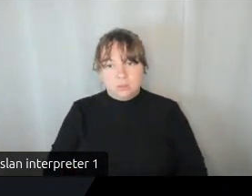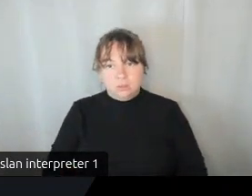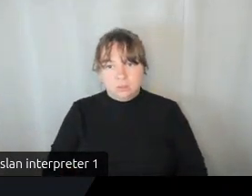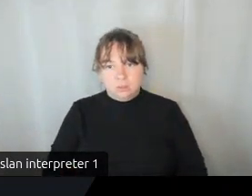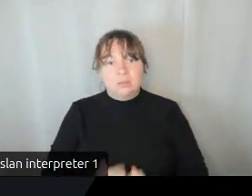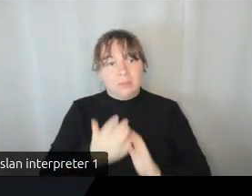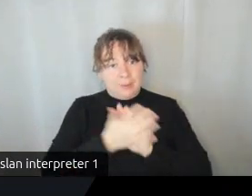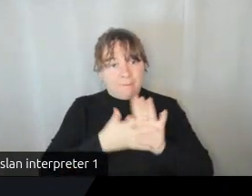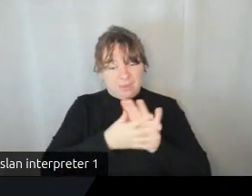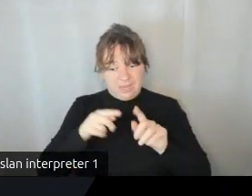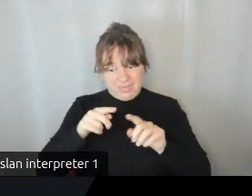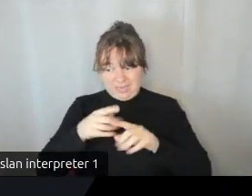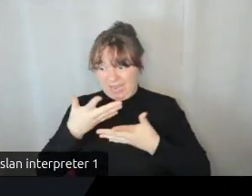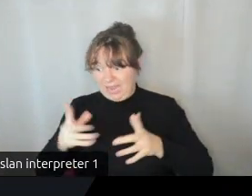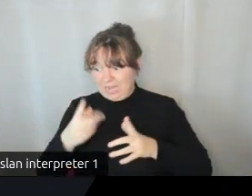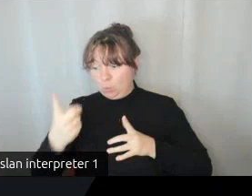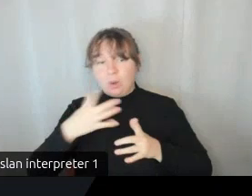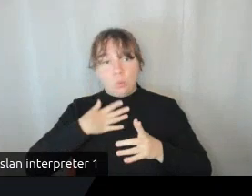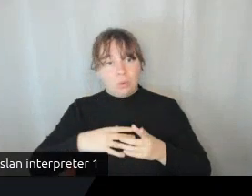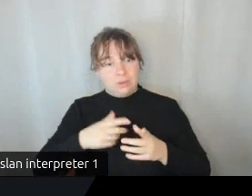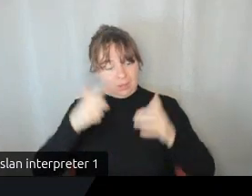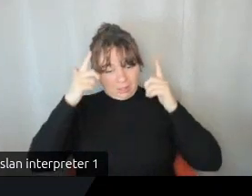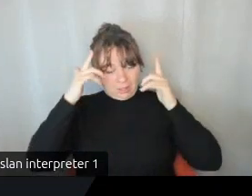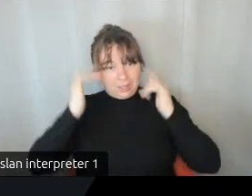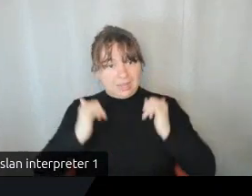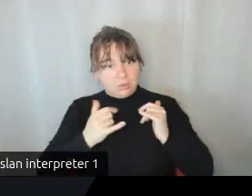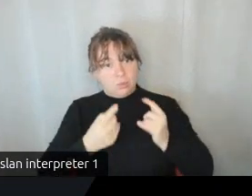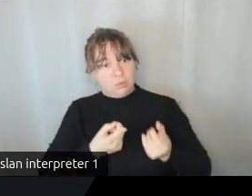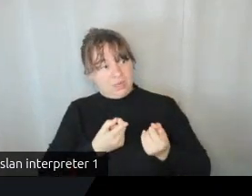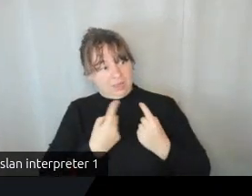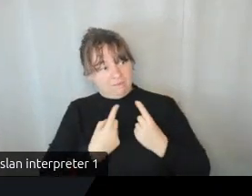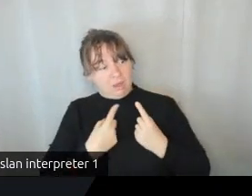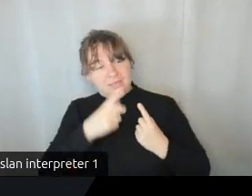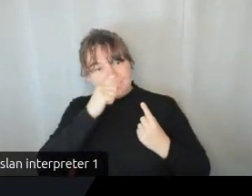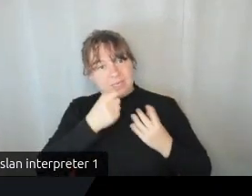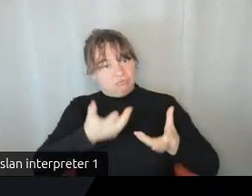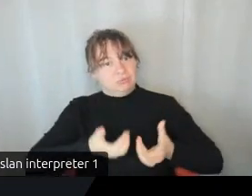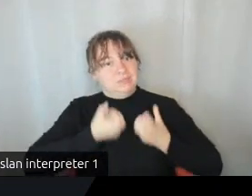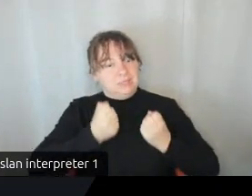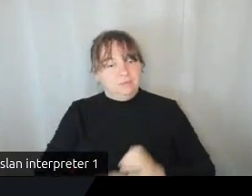appropriate for them if they would like it before they apply to vary. The documents will be helpful